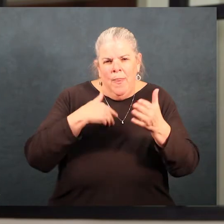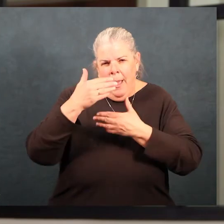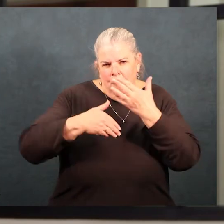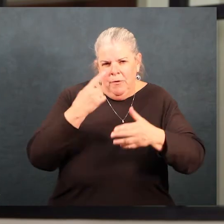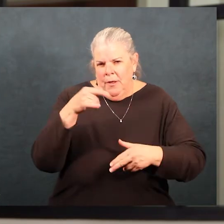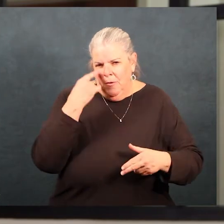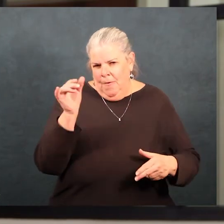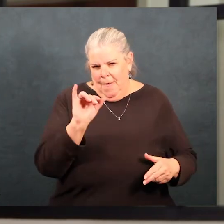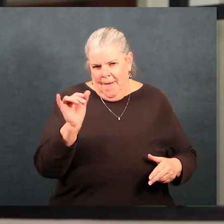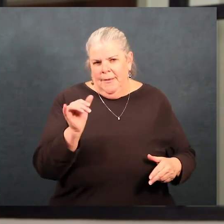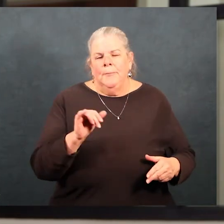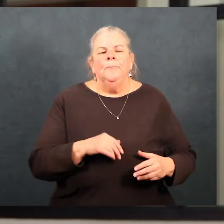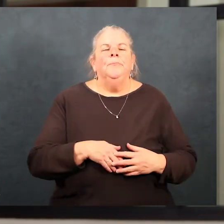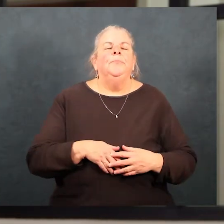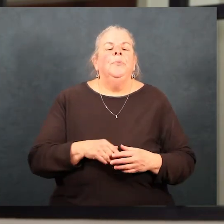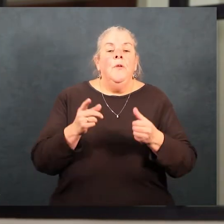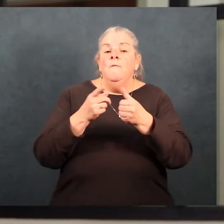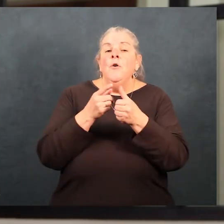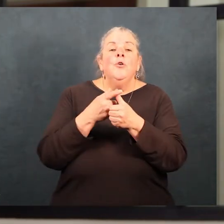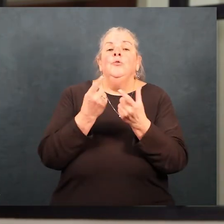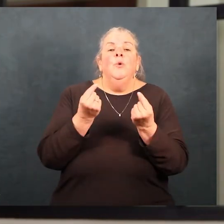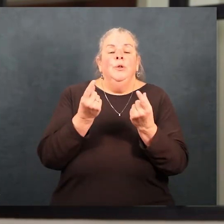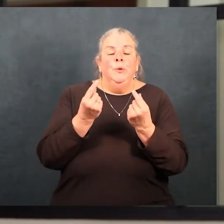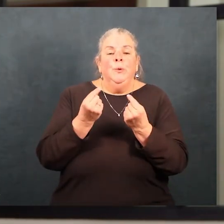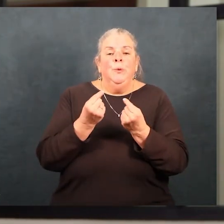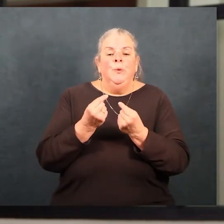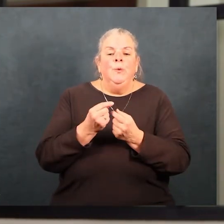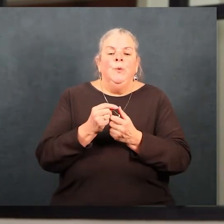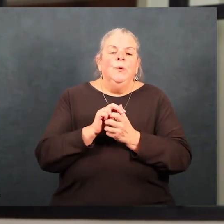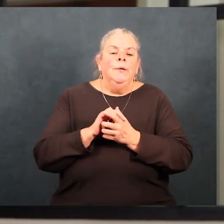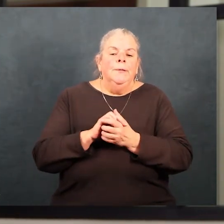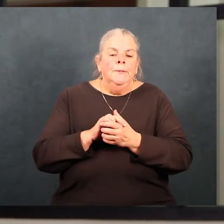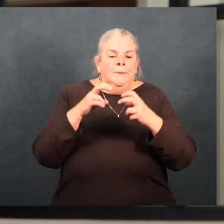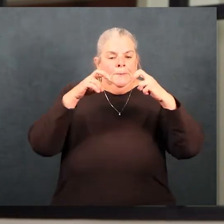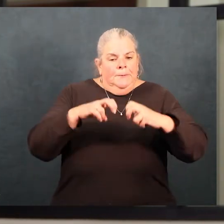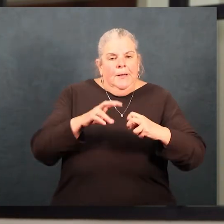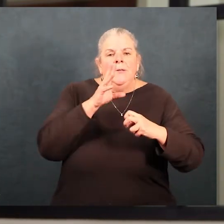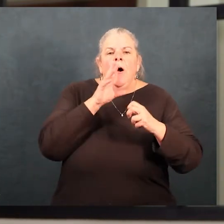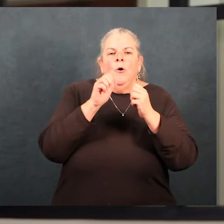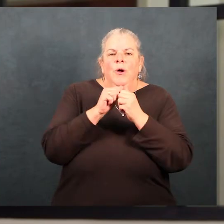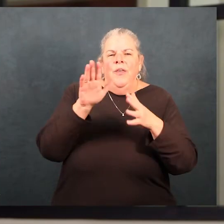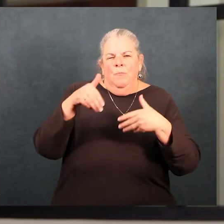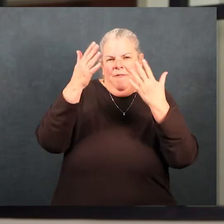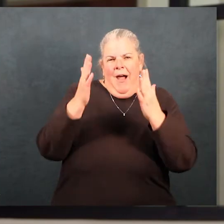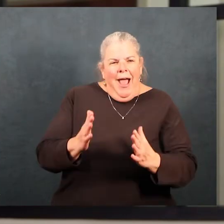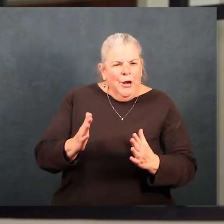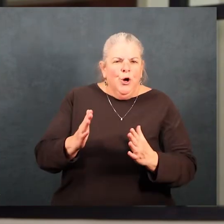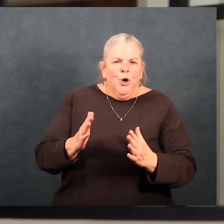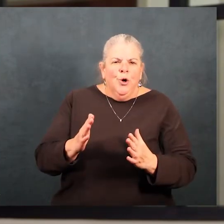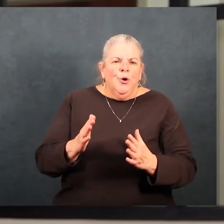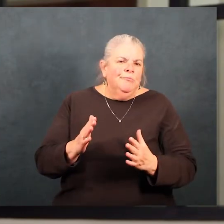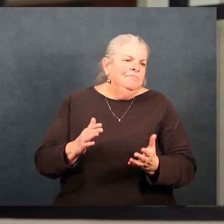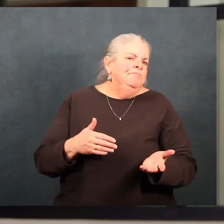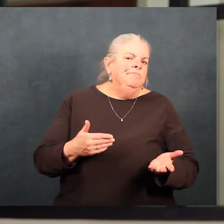that you need to do is talk to a provider who knows you well maybe a mental health provider